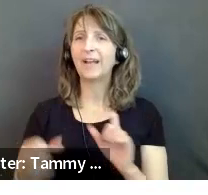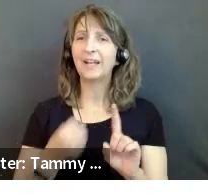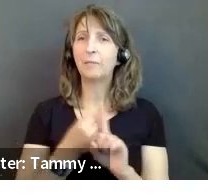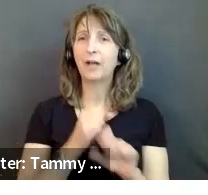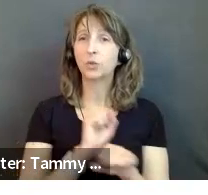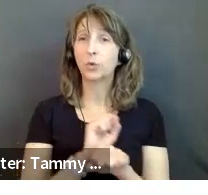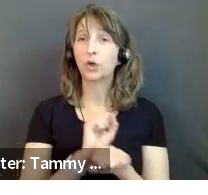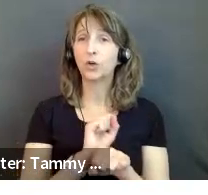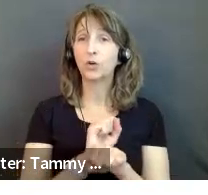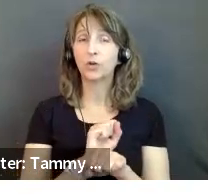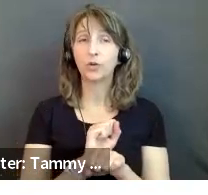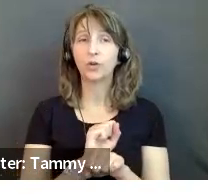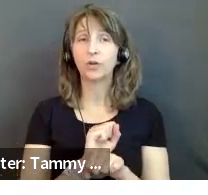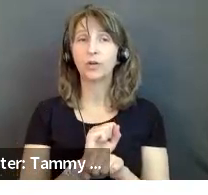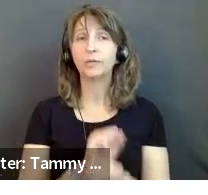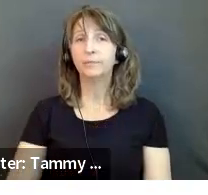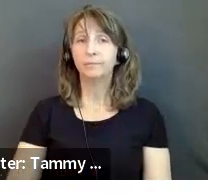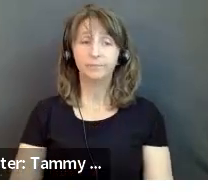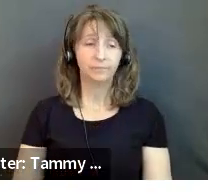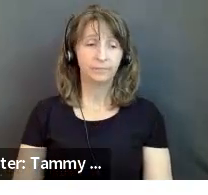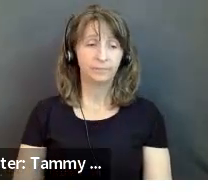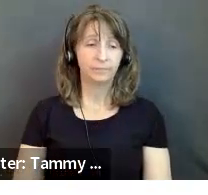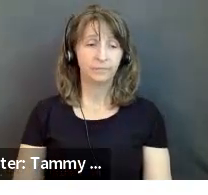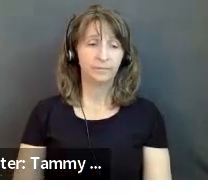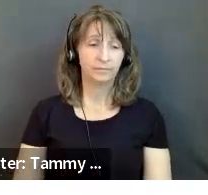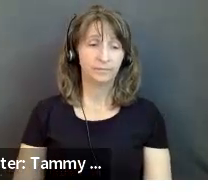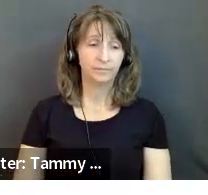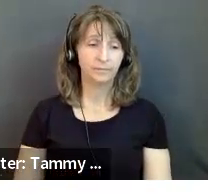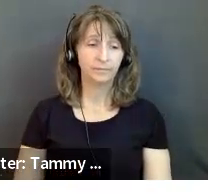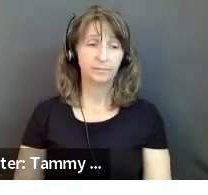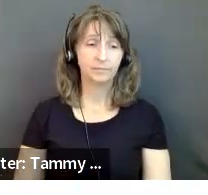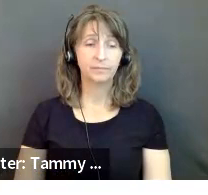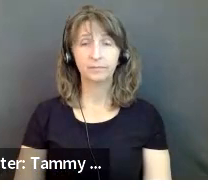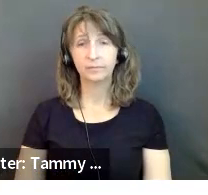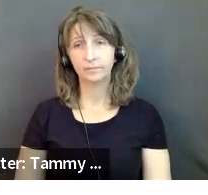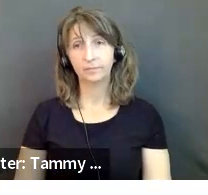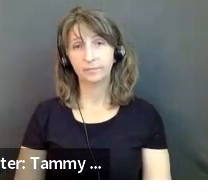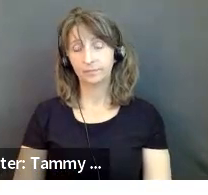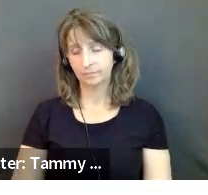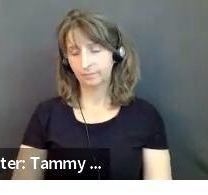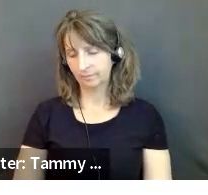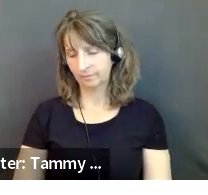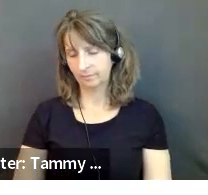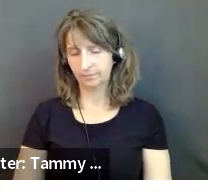You know, any impact of work on these things as well.